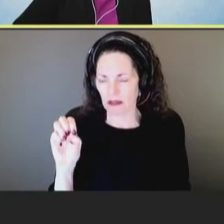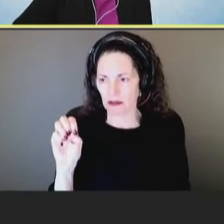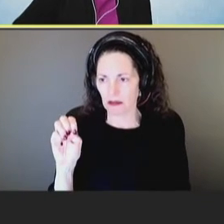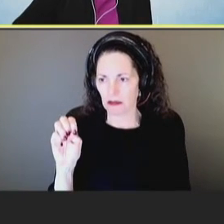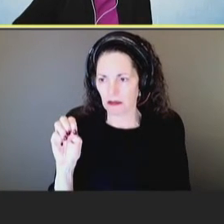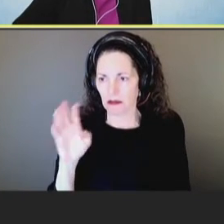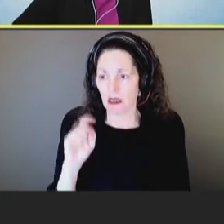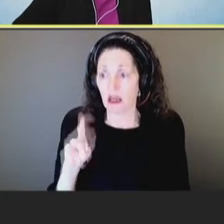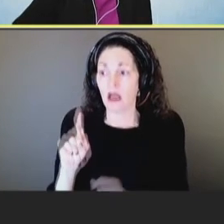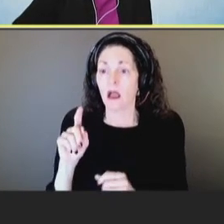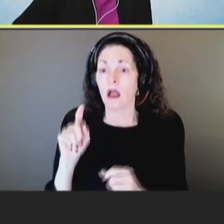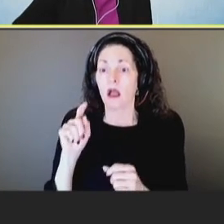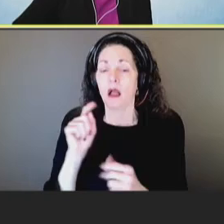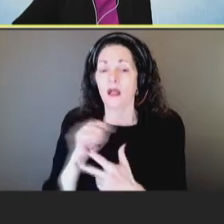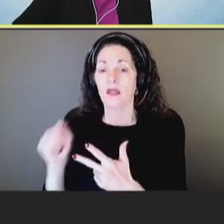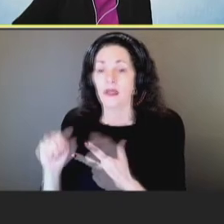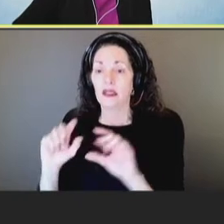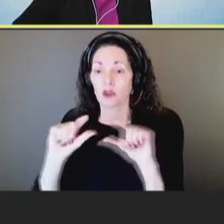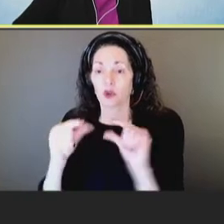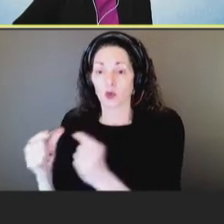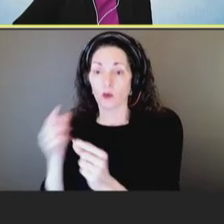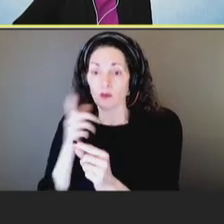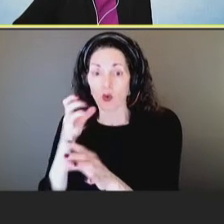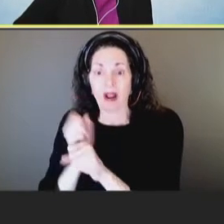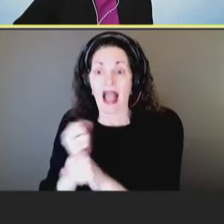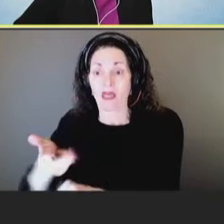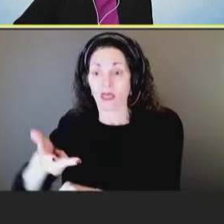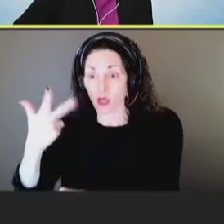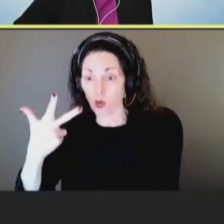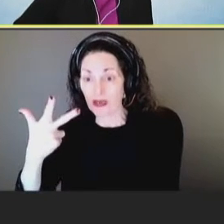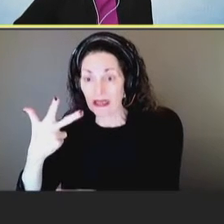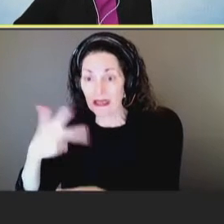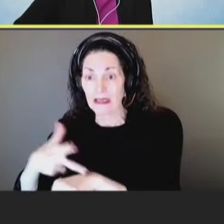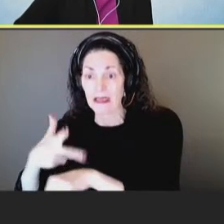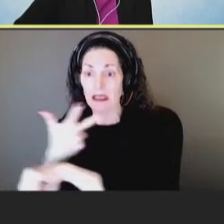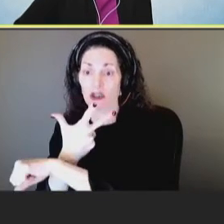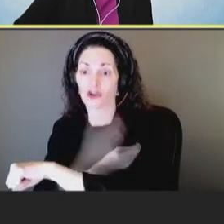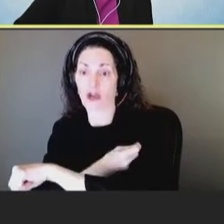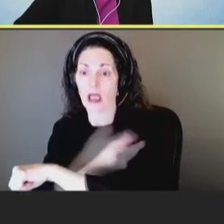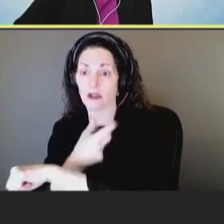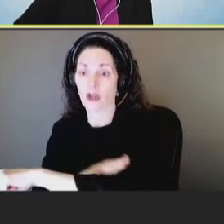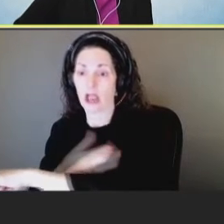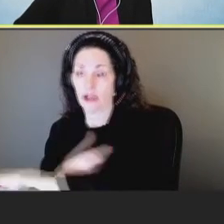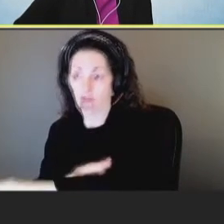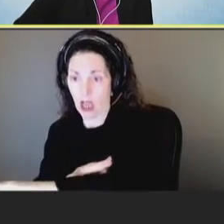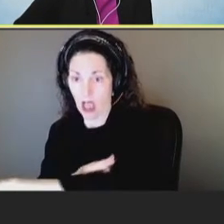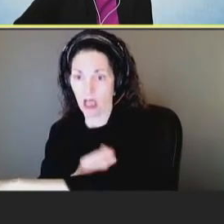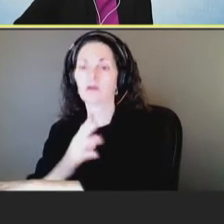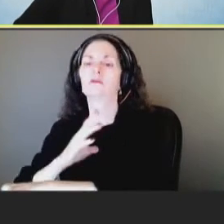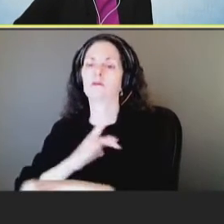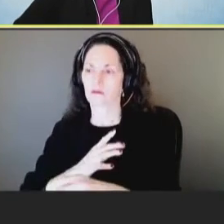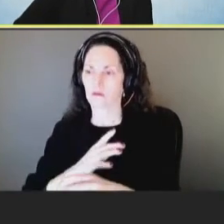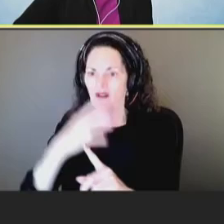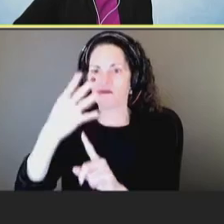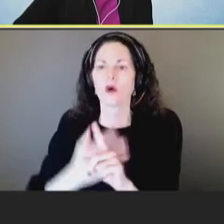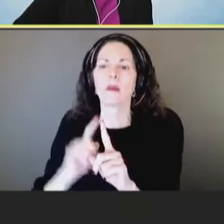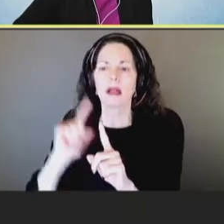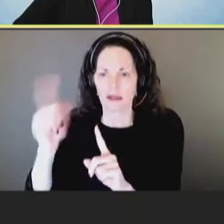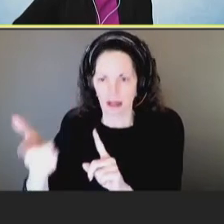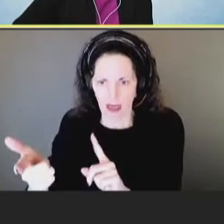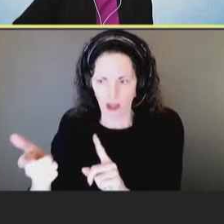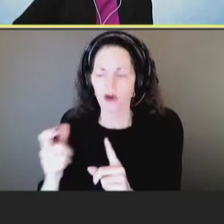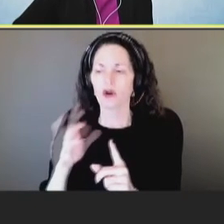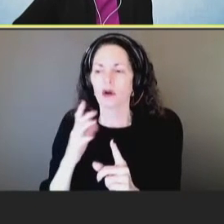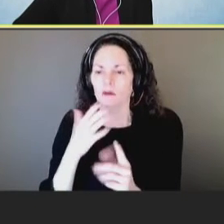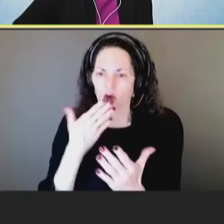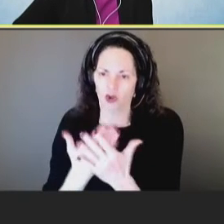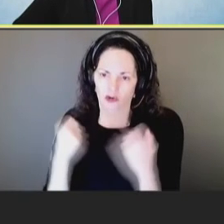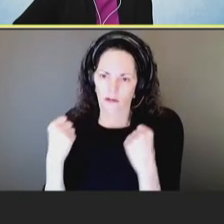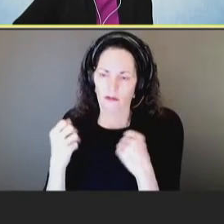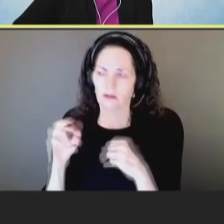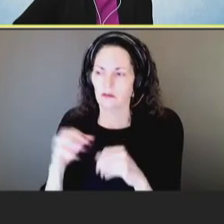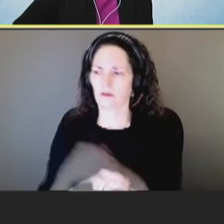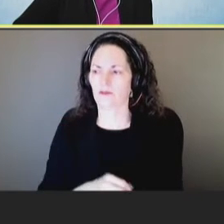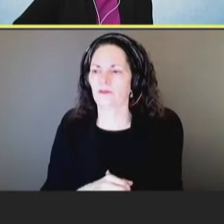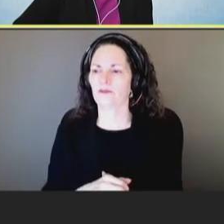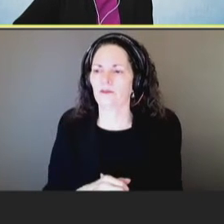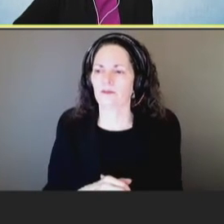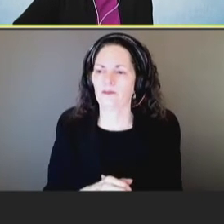received three doses of vaccine, you get that nice boosting effect four months later. Next slide.